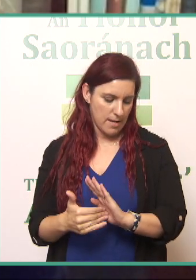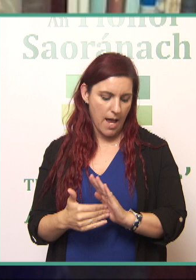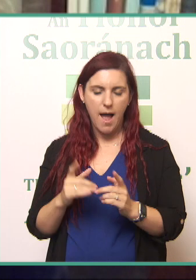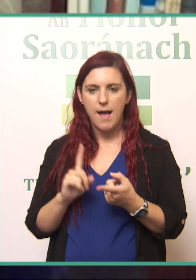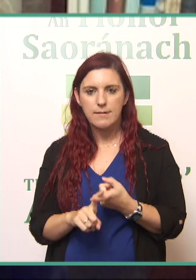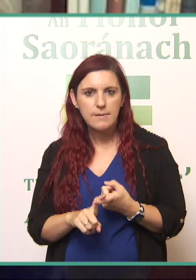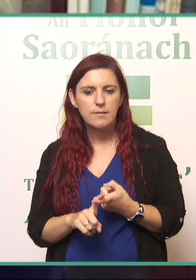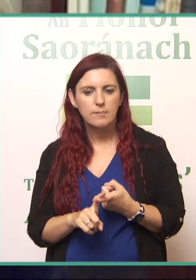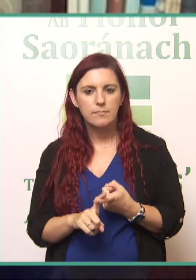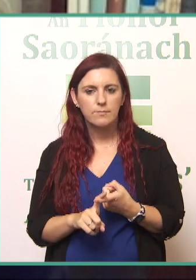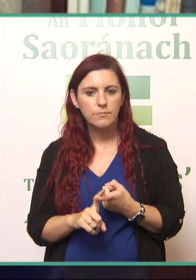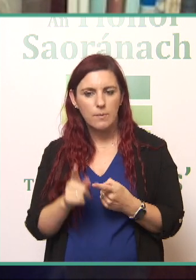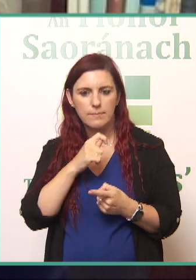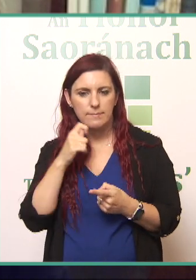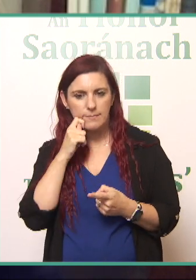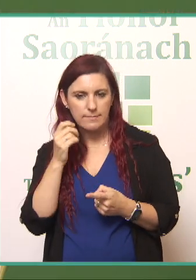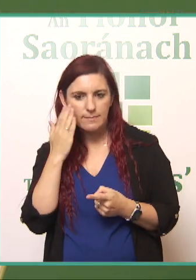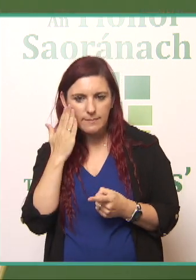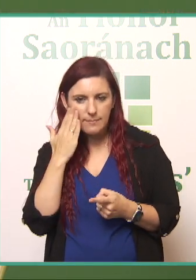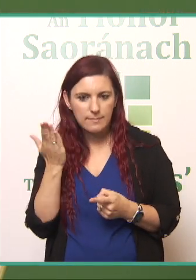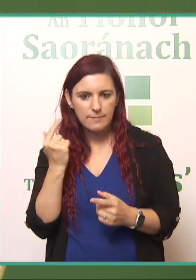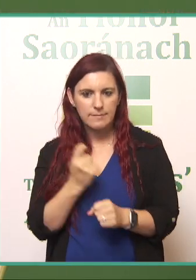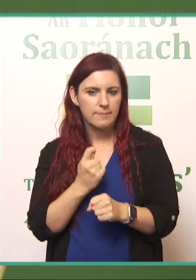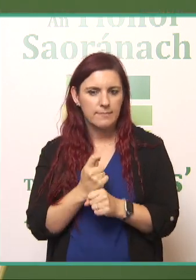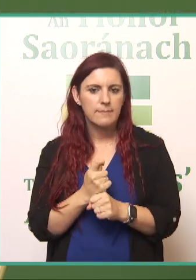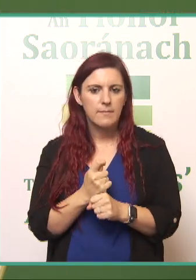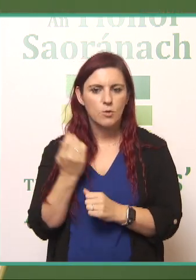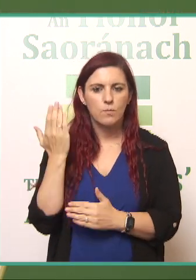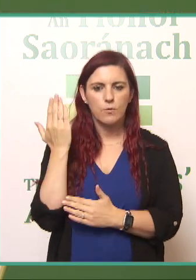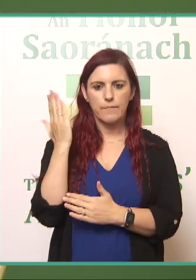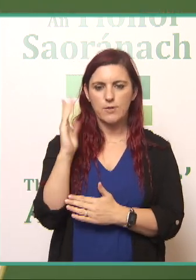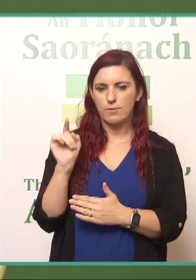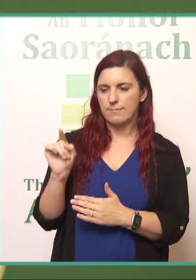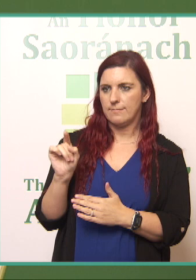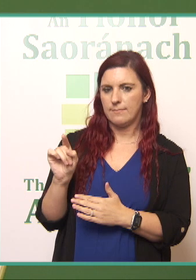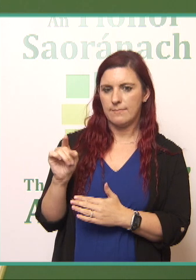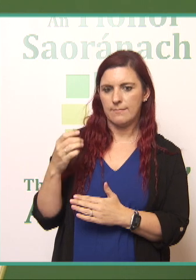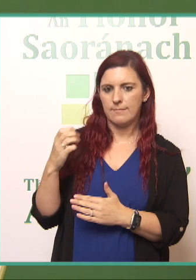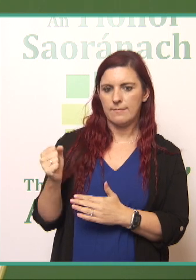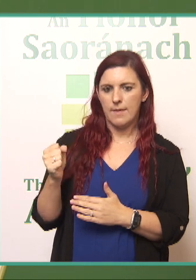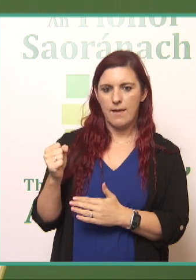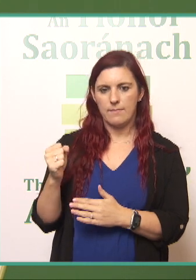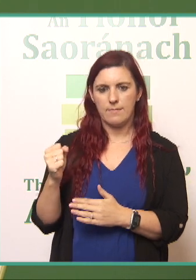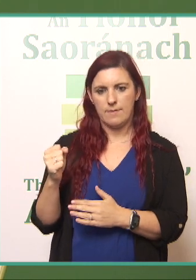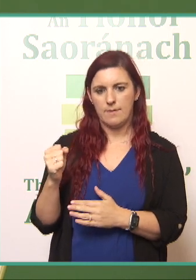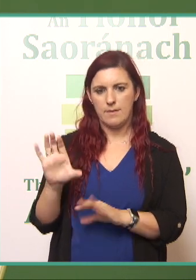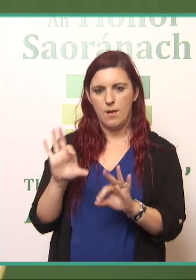know say that to you as well because it was the same the last time with Professor Kate Ray where it's you know they have the option to come but people are making decisions not to